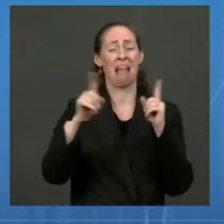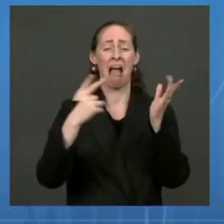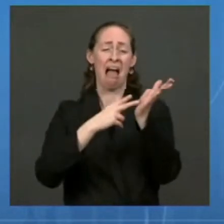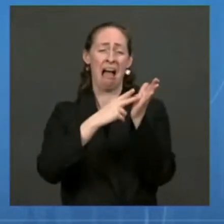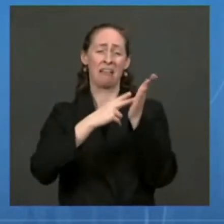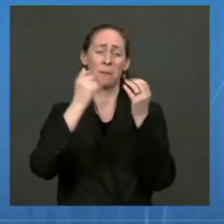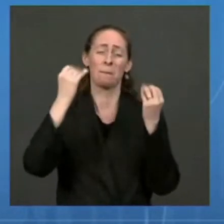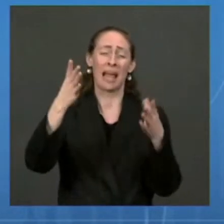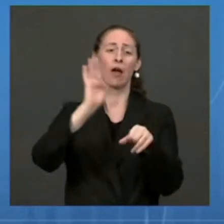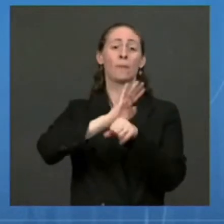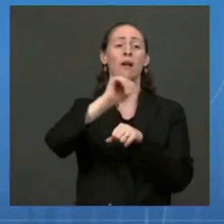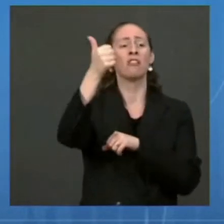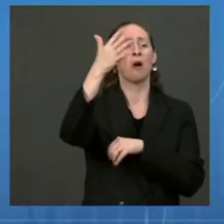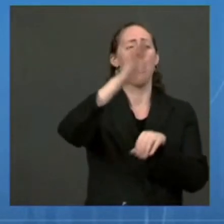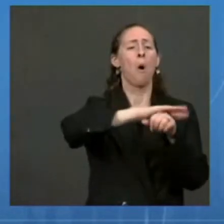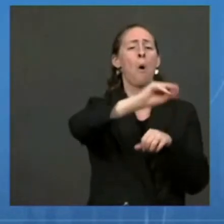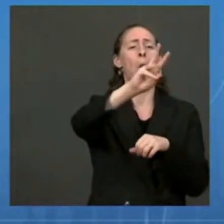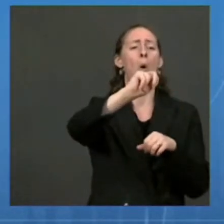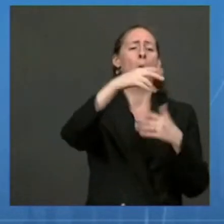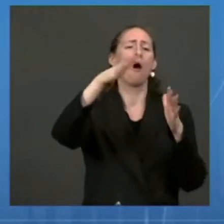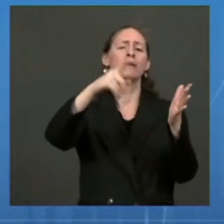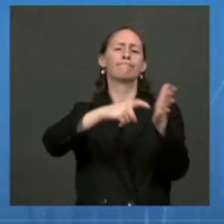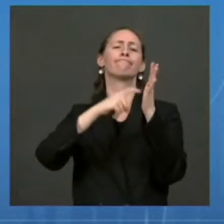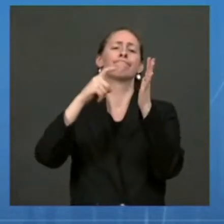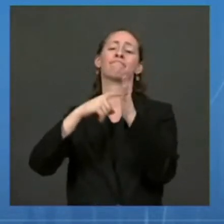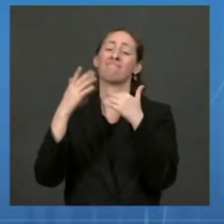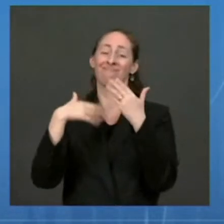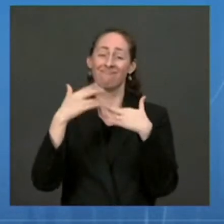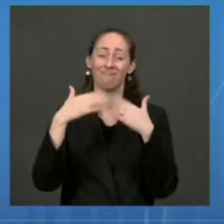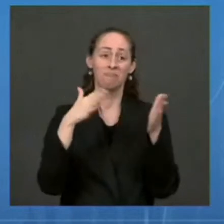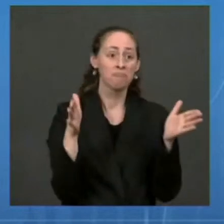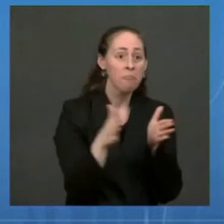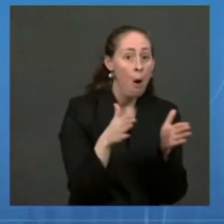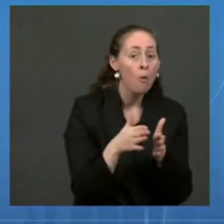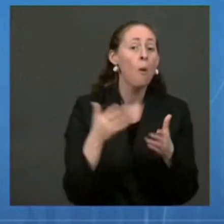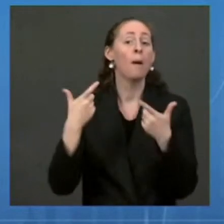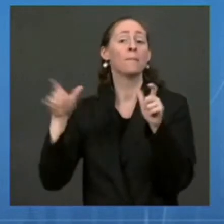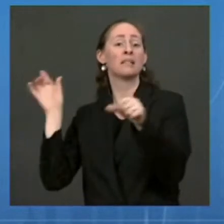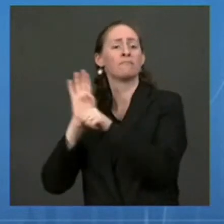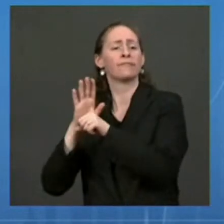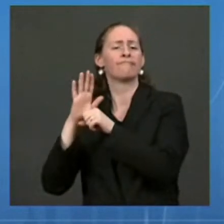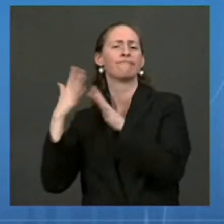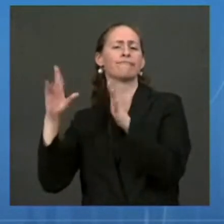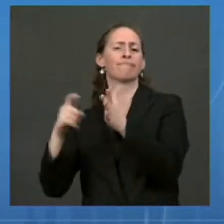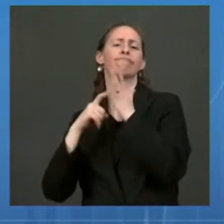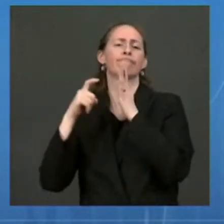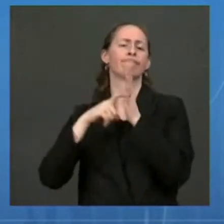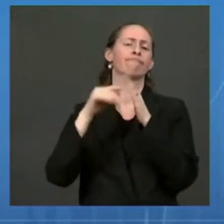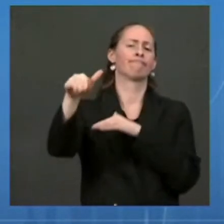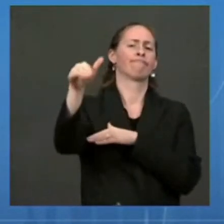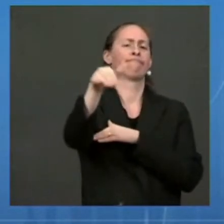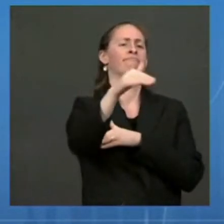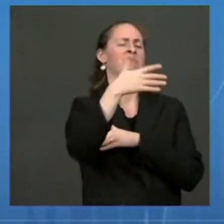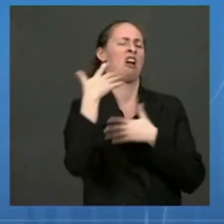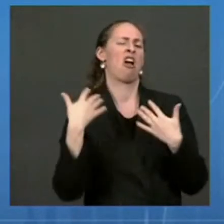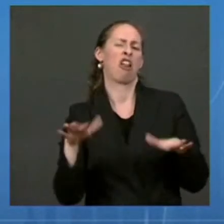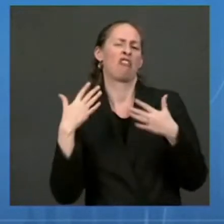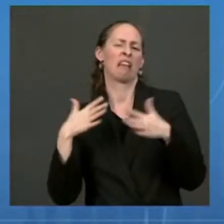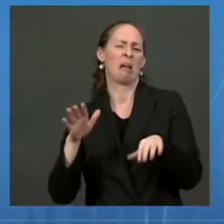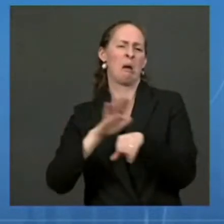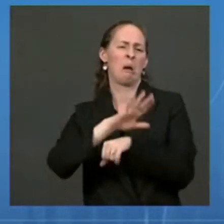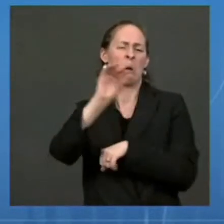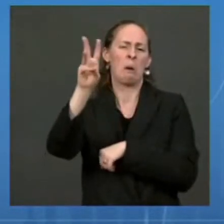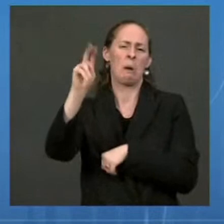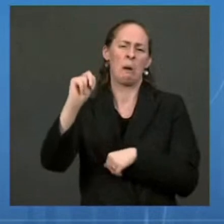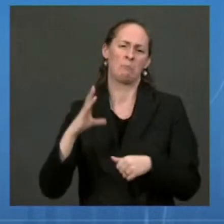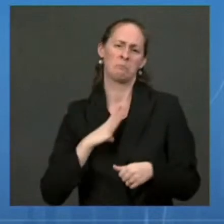THE RULE WILL BE FINALIZED SOON.